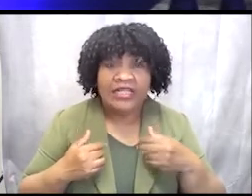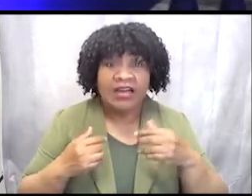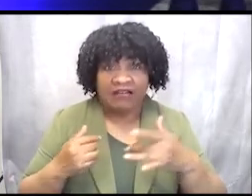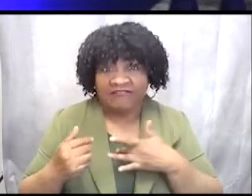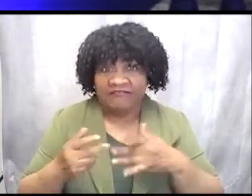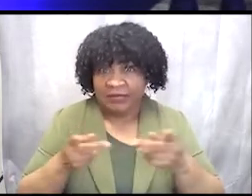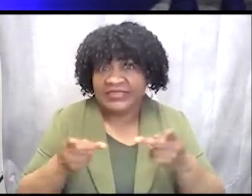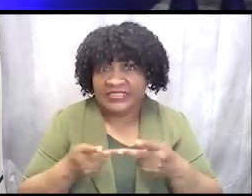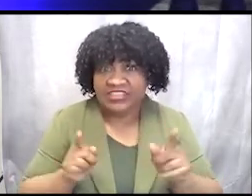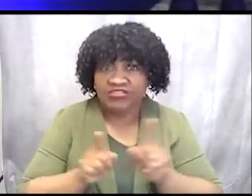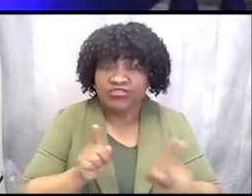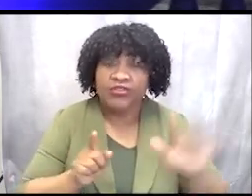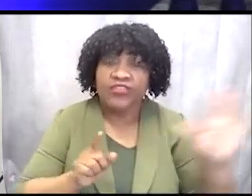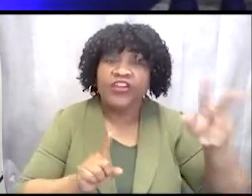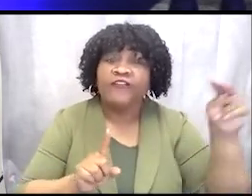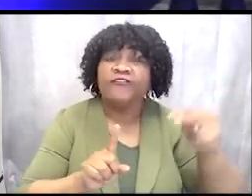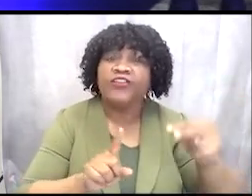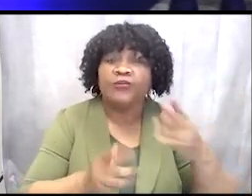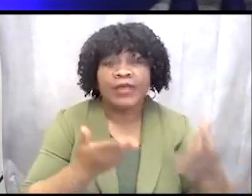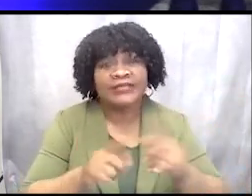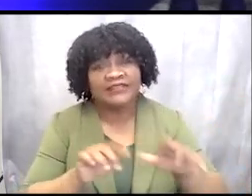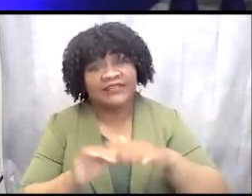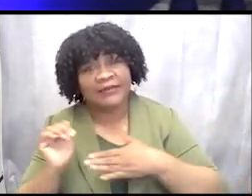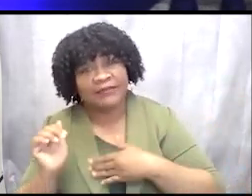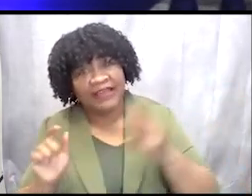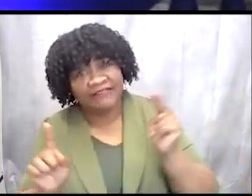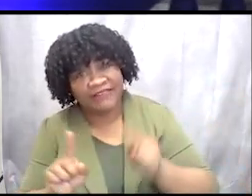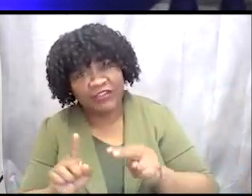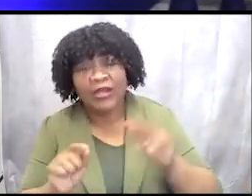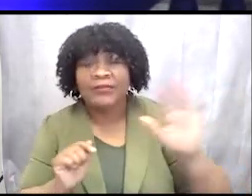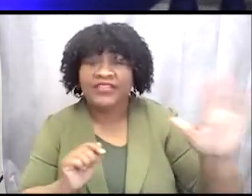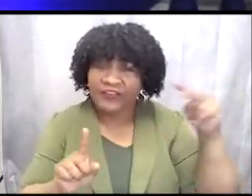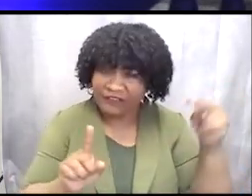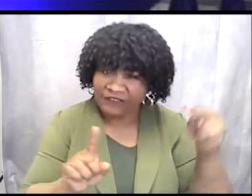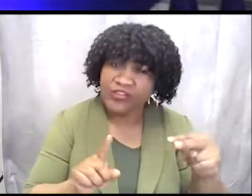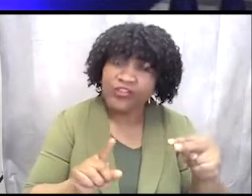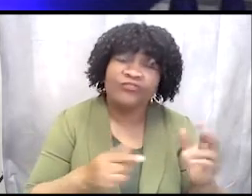They have a point of view, even as uninformed